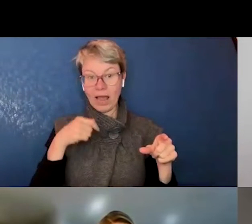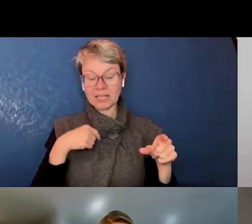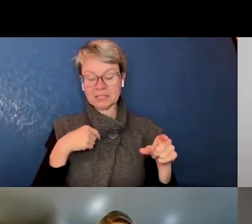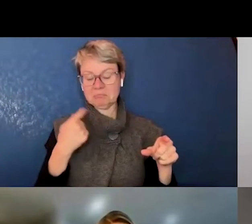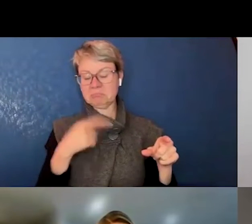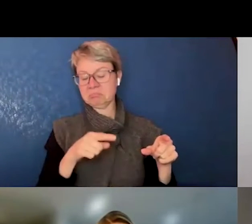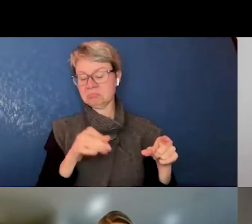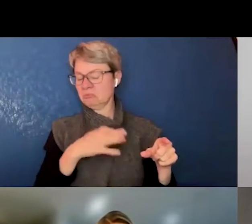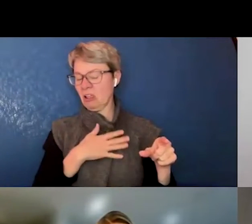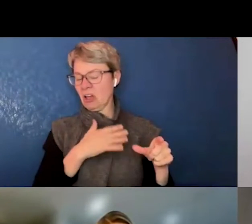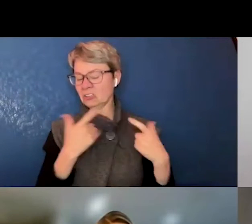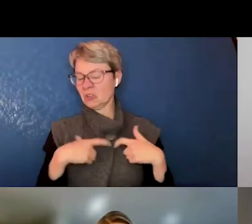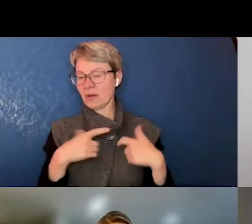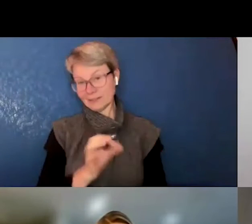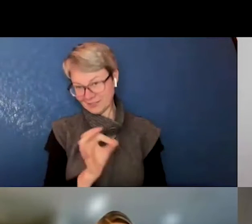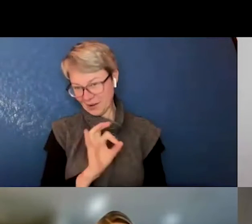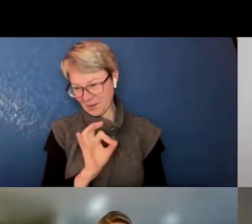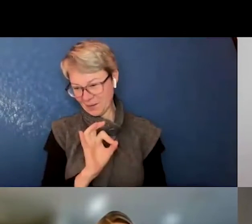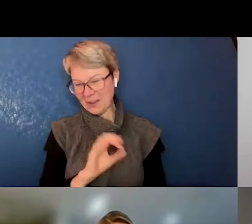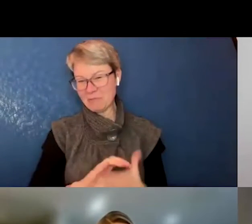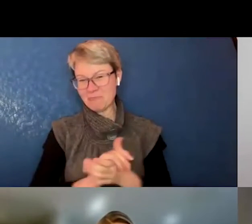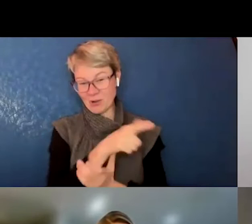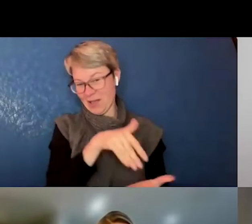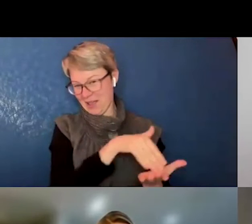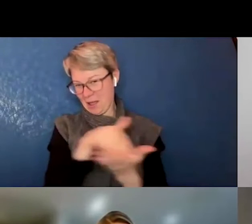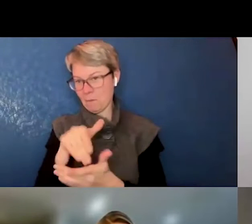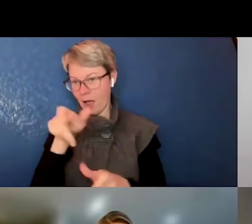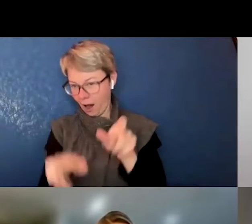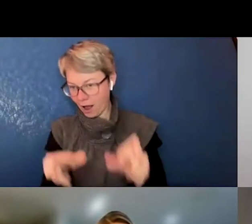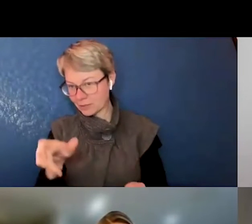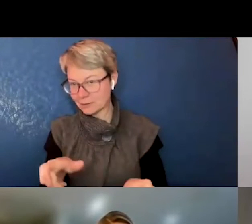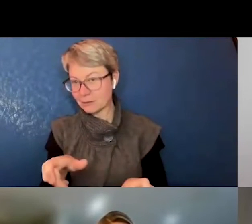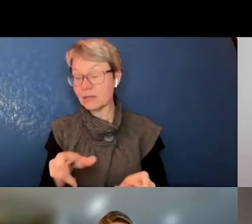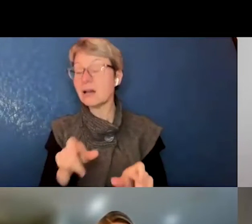we we we we we appreciate your help of our clients um but as long as you have we have the consent of